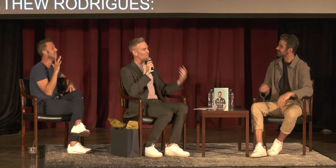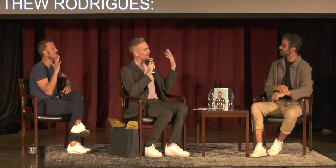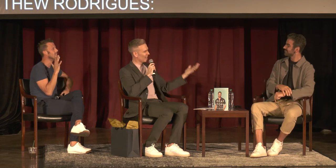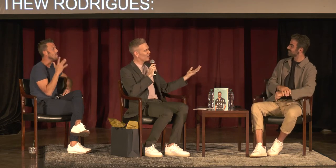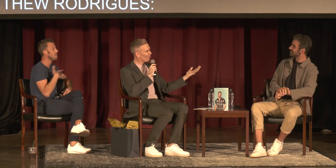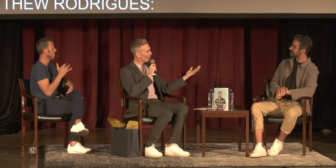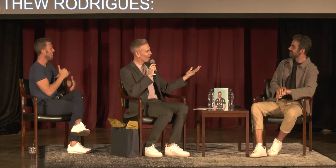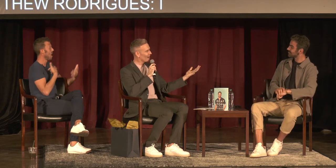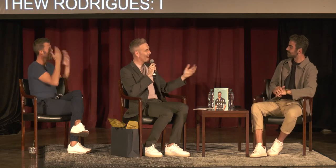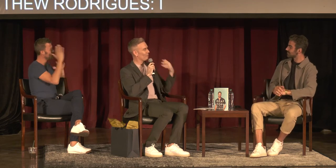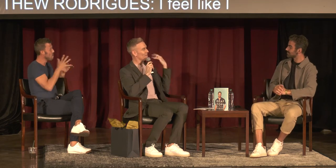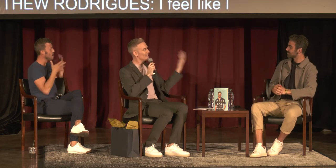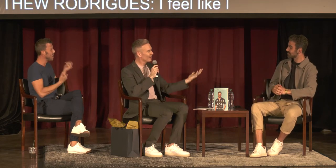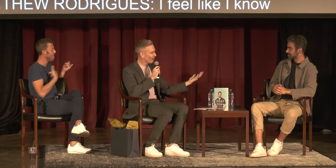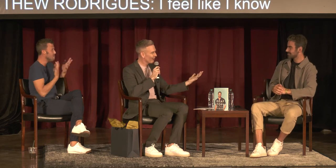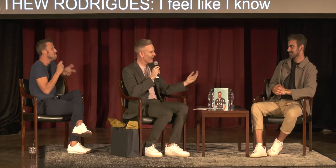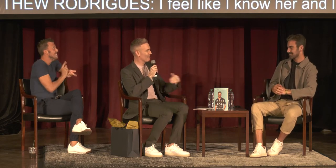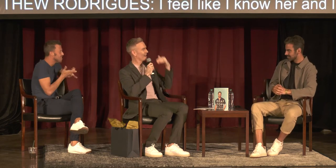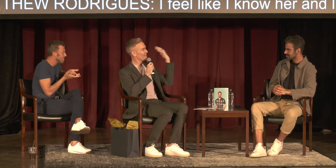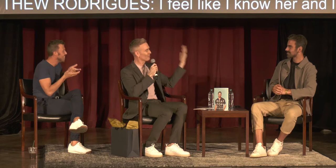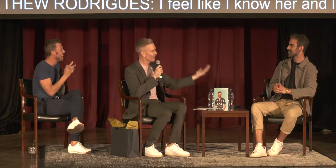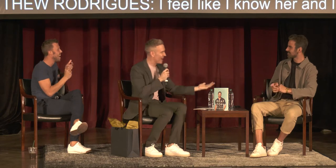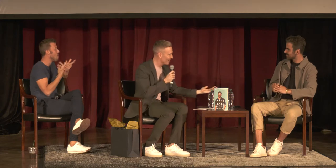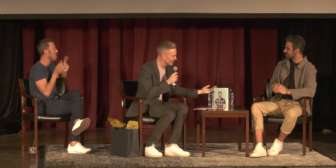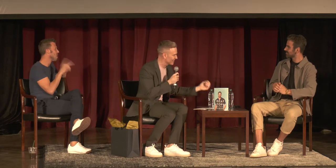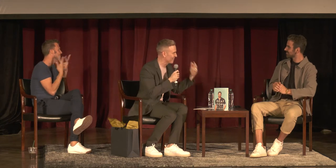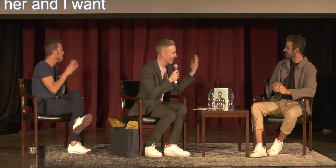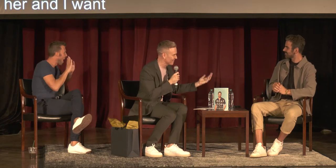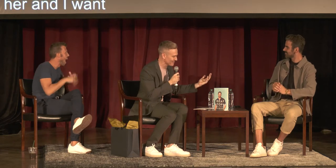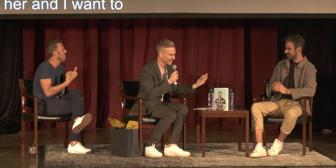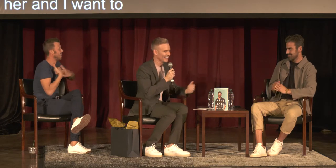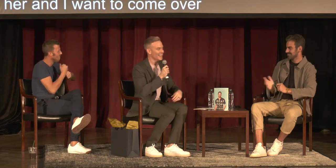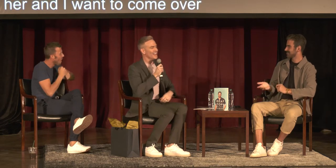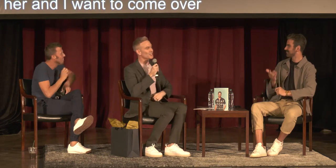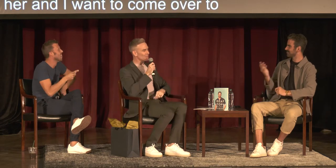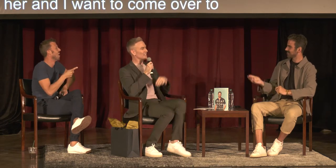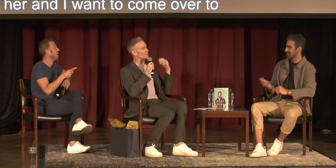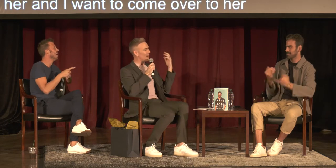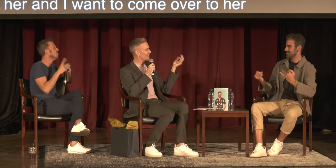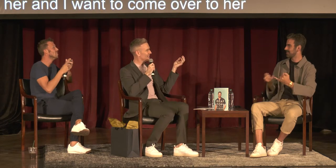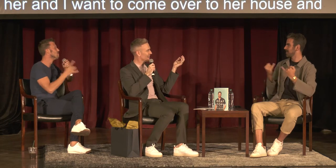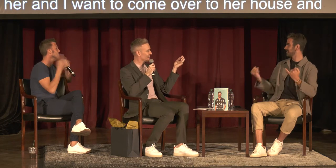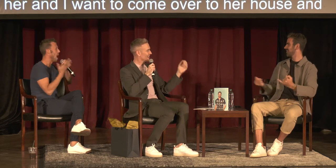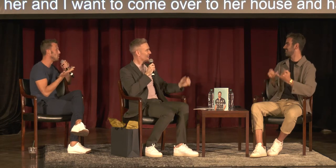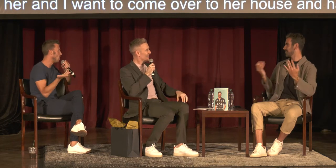I feel like I know her and I want to meet her, and I want to come over to your house and have coffee with her. She was such a pioneer. Absolutely,